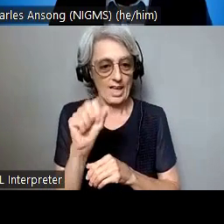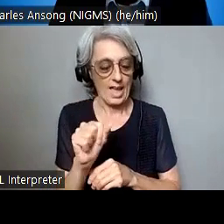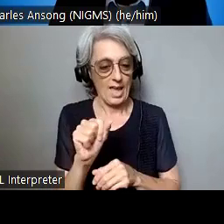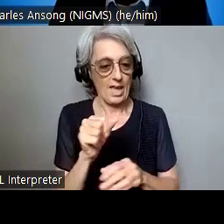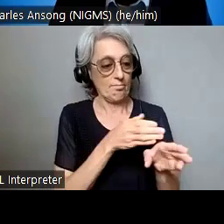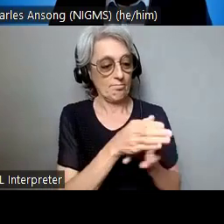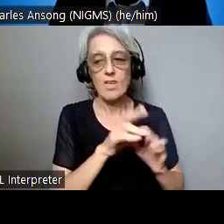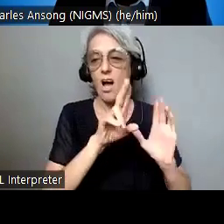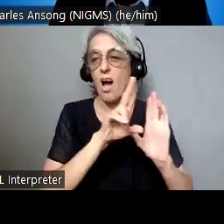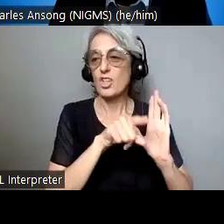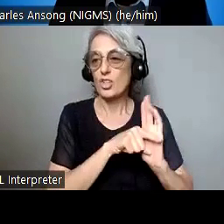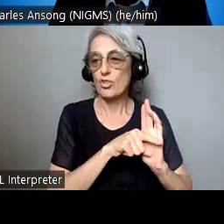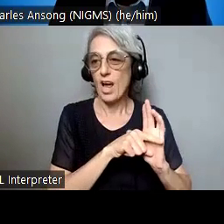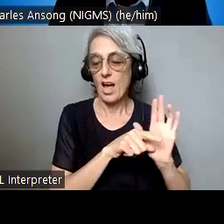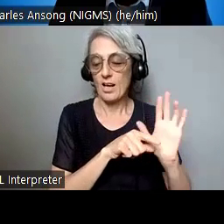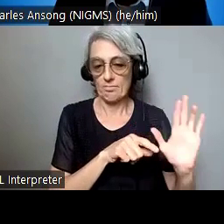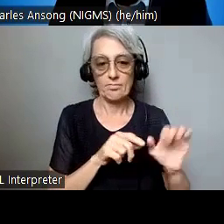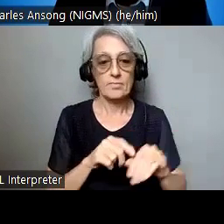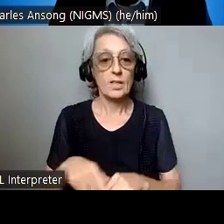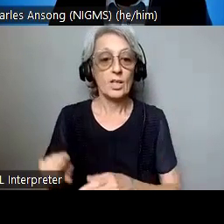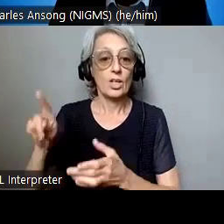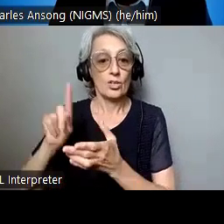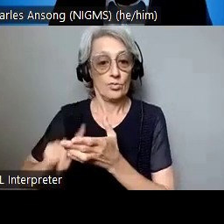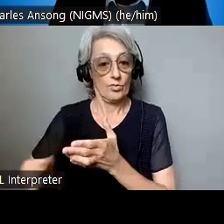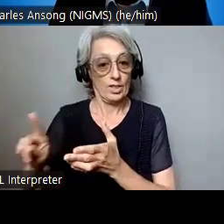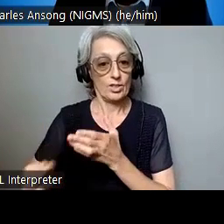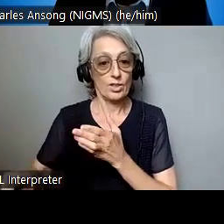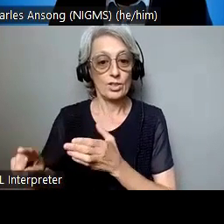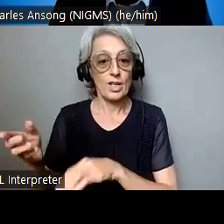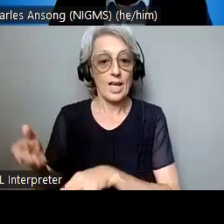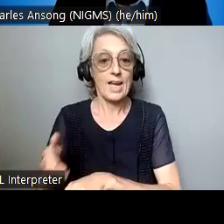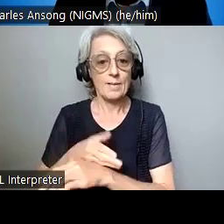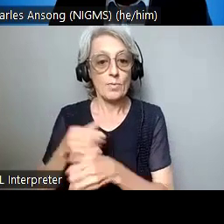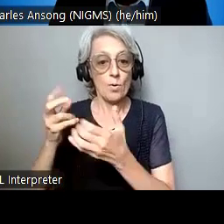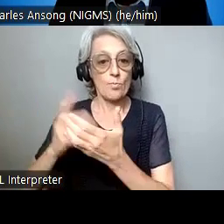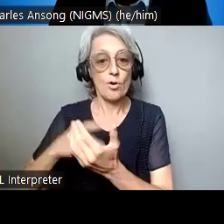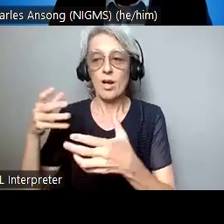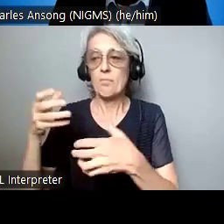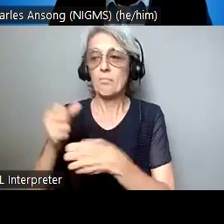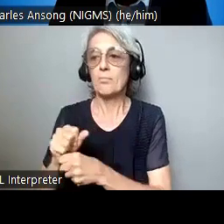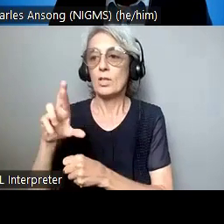and the Research Enhancement Award, REAP, for health, professional, and graduate schools.